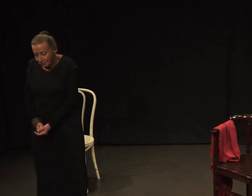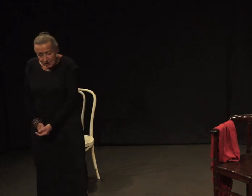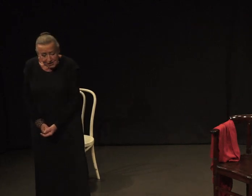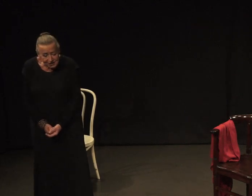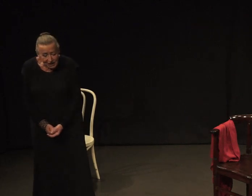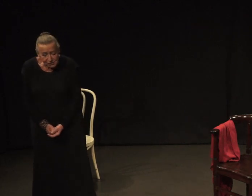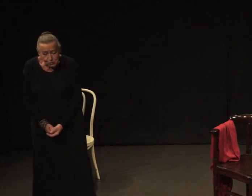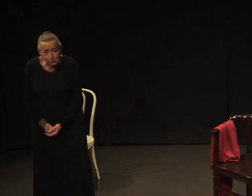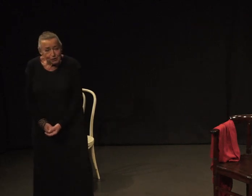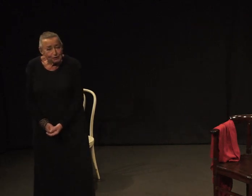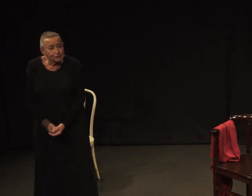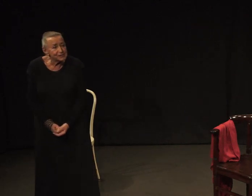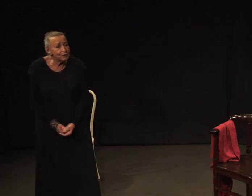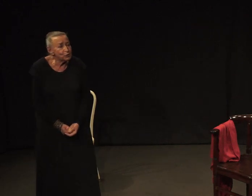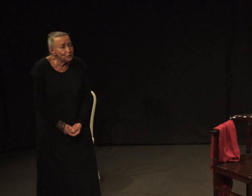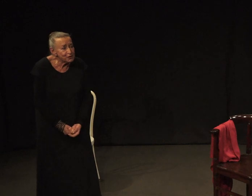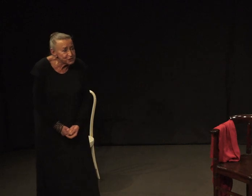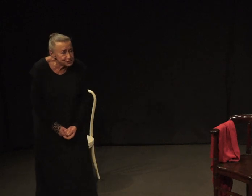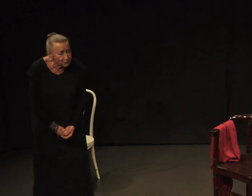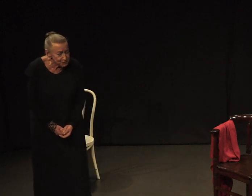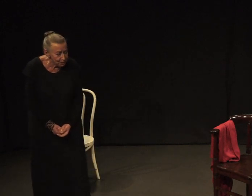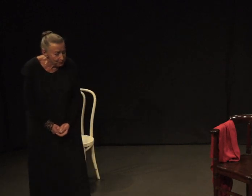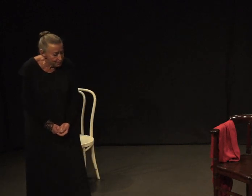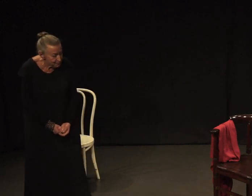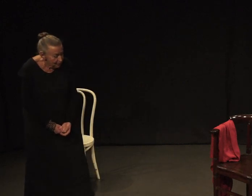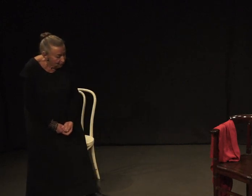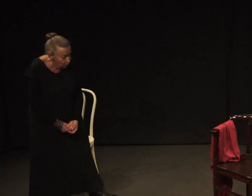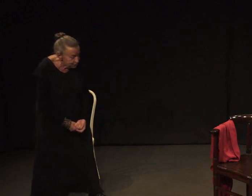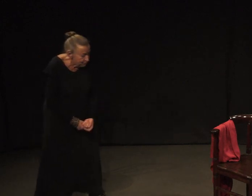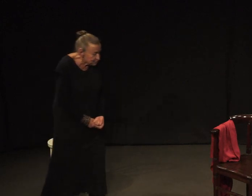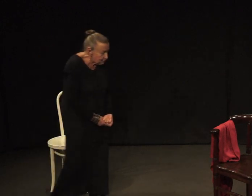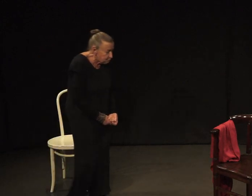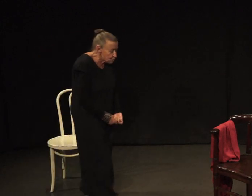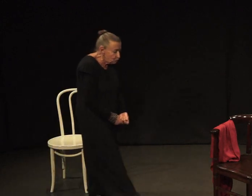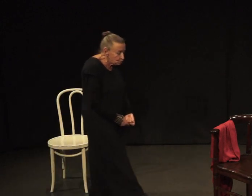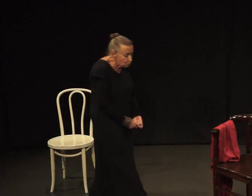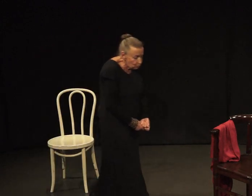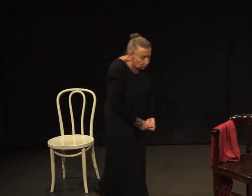The others were coming back, high-spirited. Entering in order,